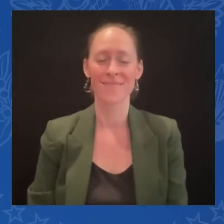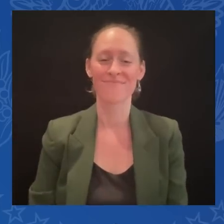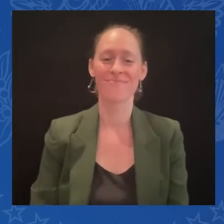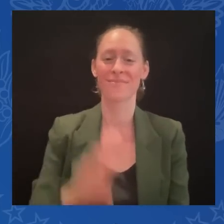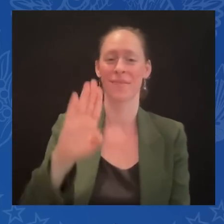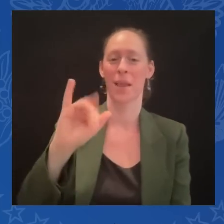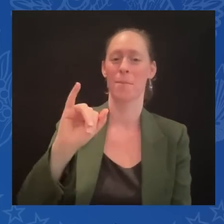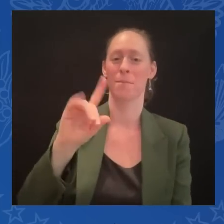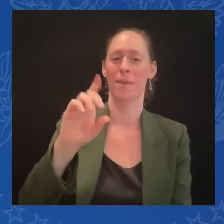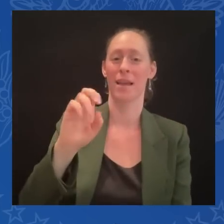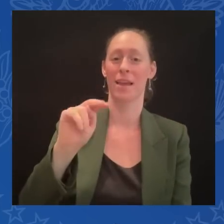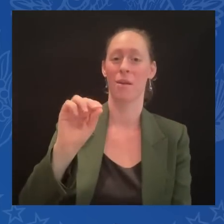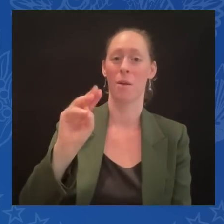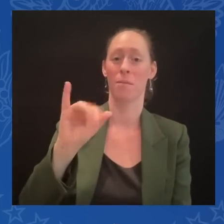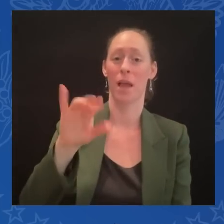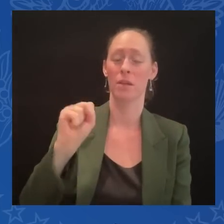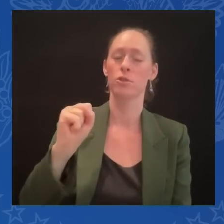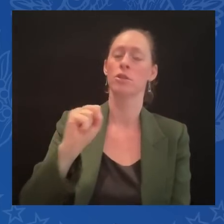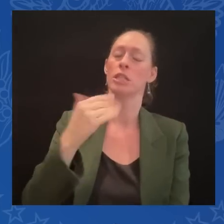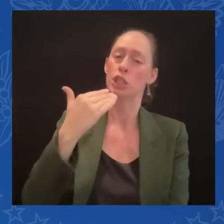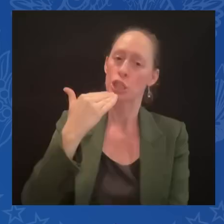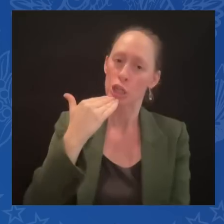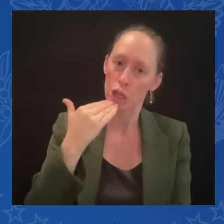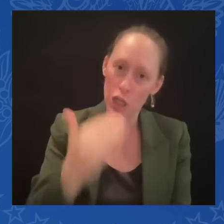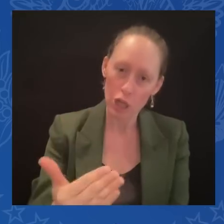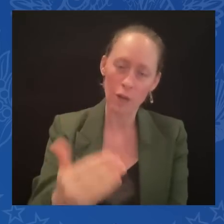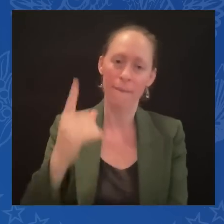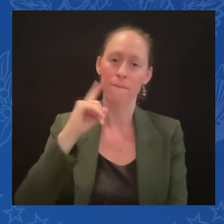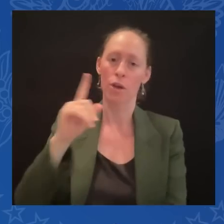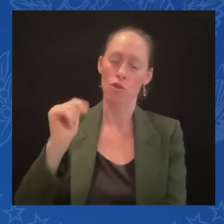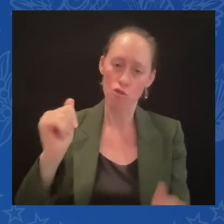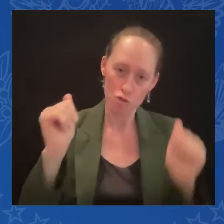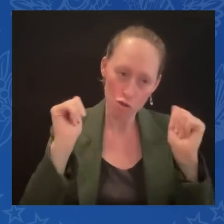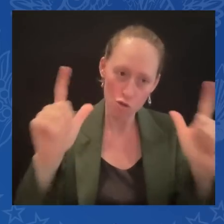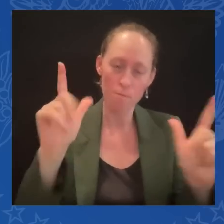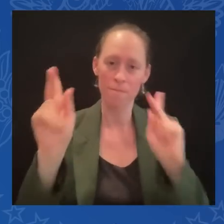Mr. President, I have known you for a long time.